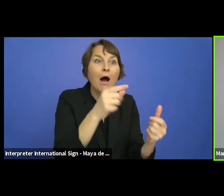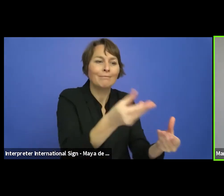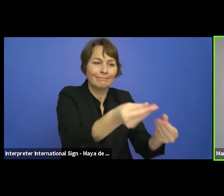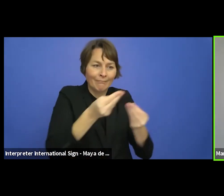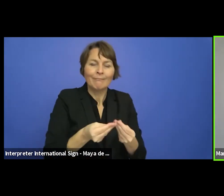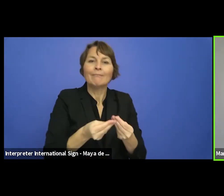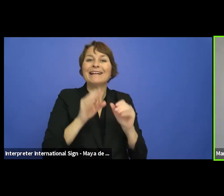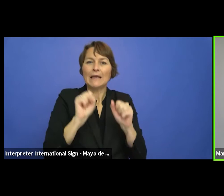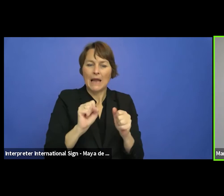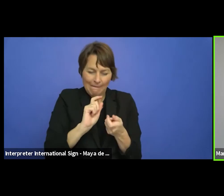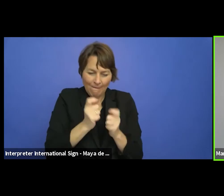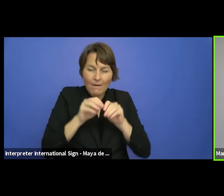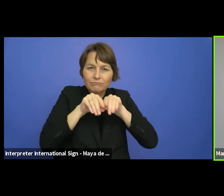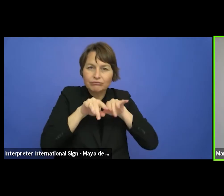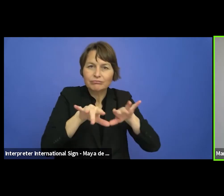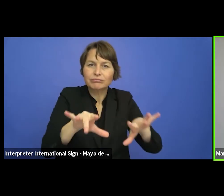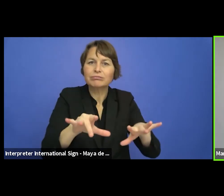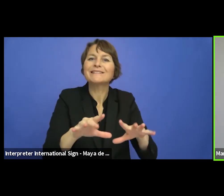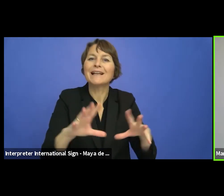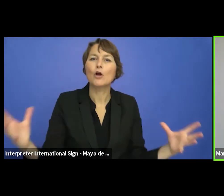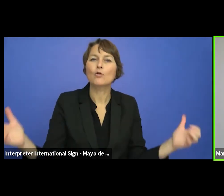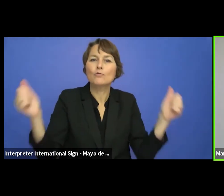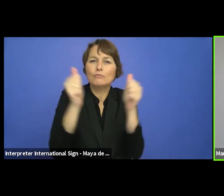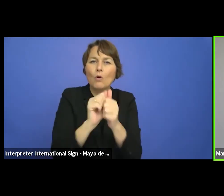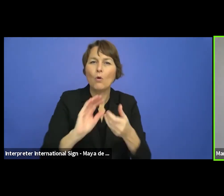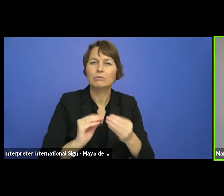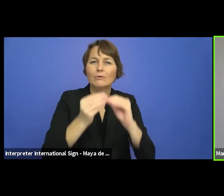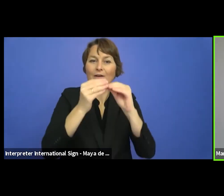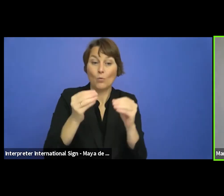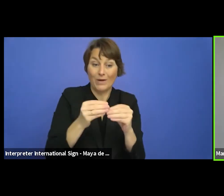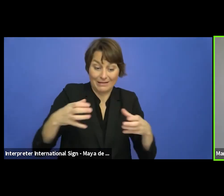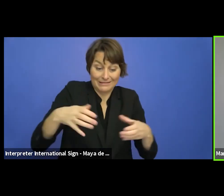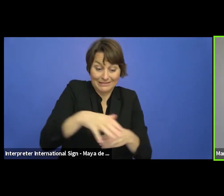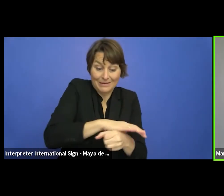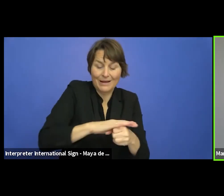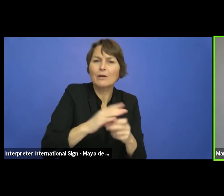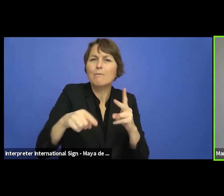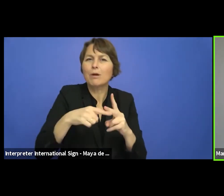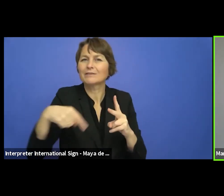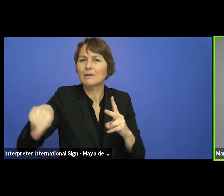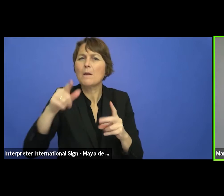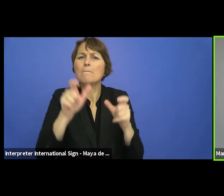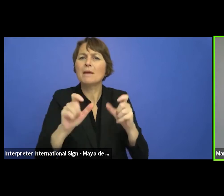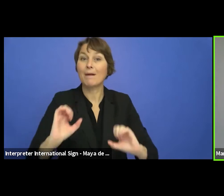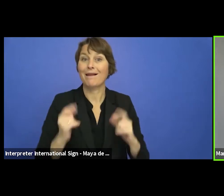with the concrete benefit for the sector and for our citizens. Third, I think that we need not only